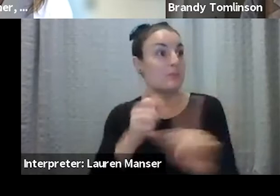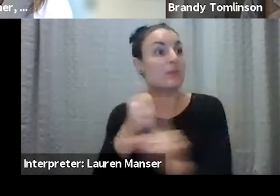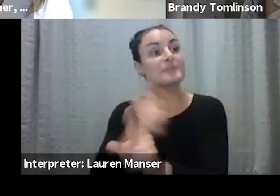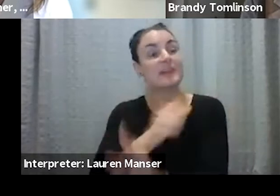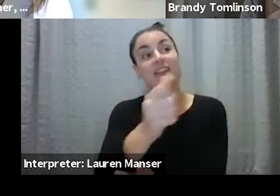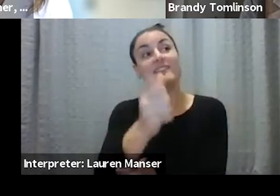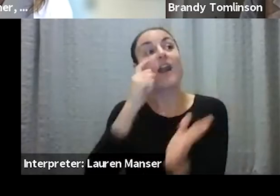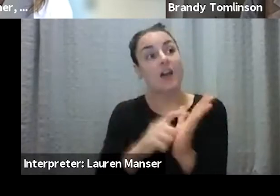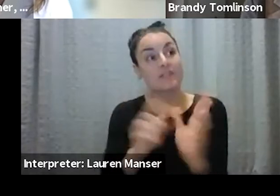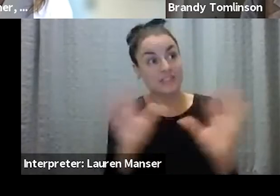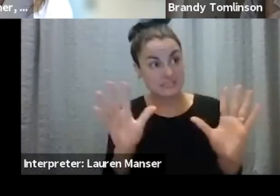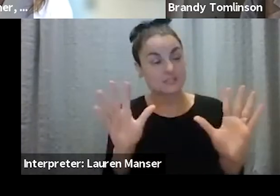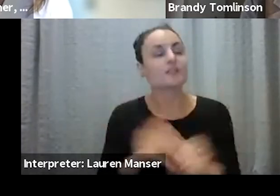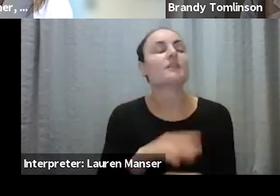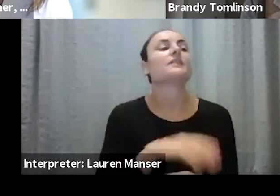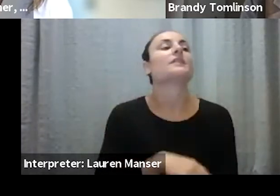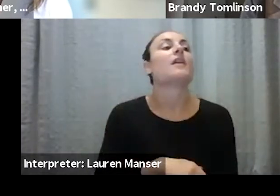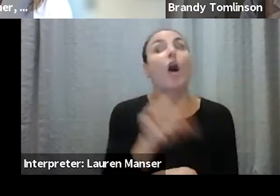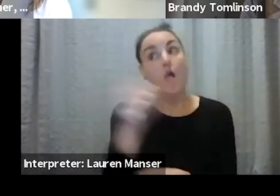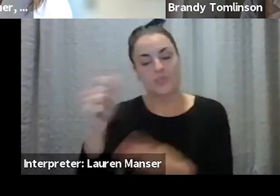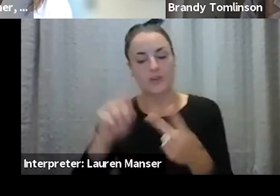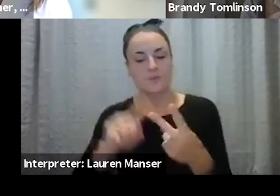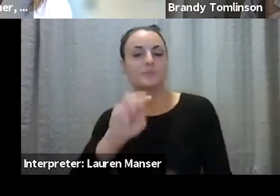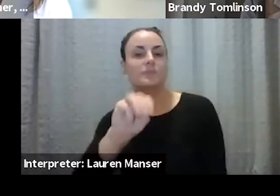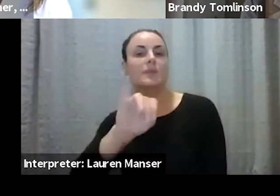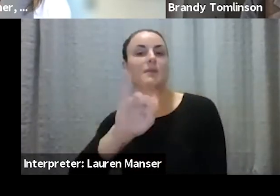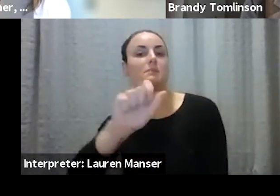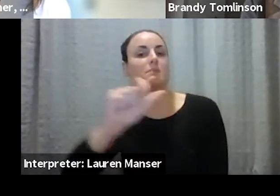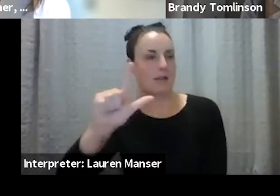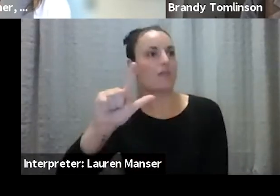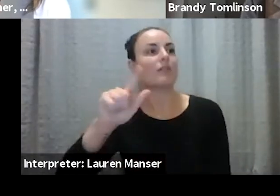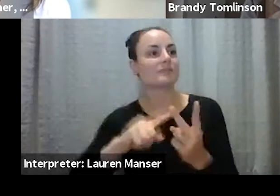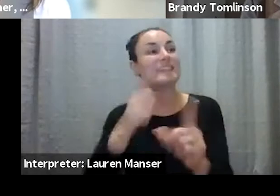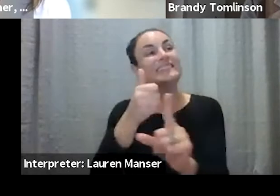who is a self-advocate, and identifies as an individual with autism.